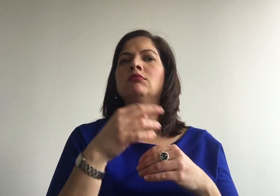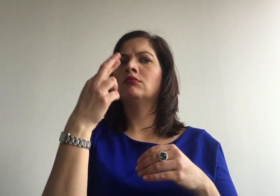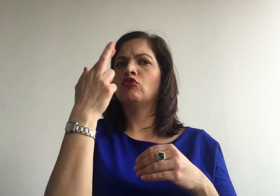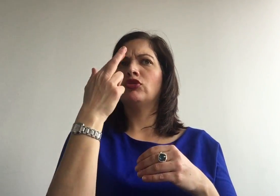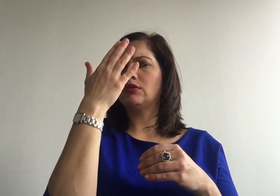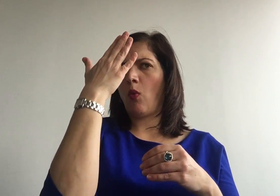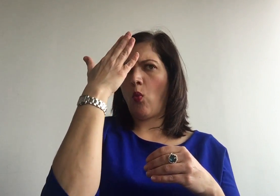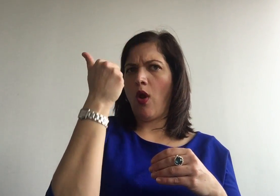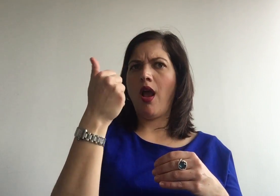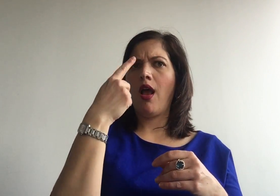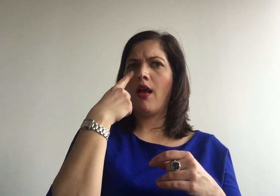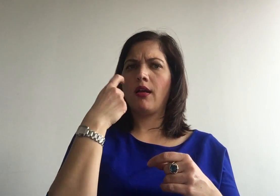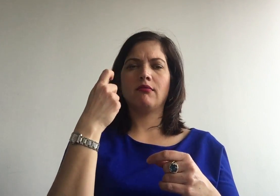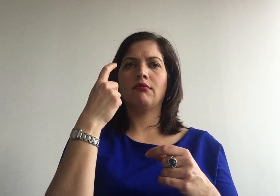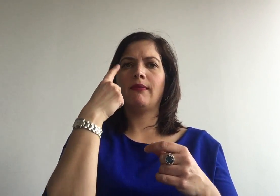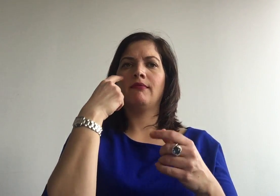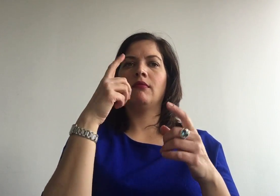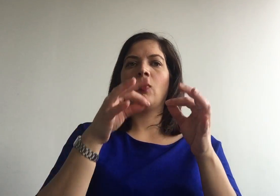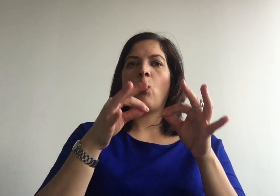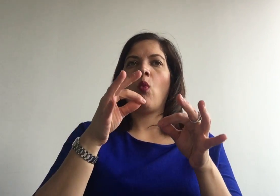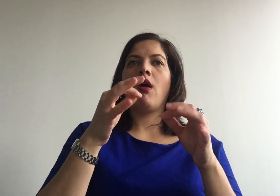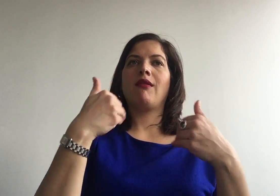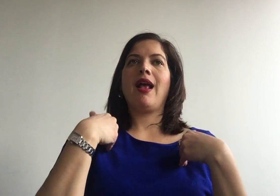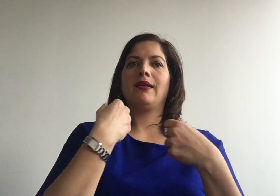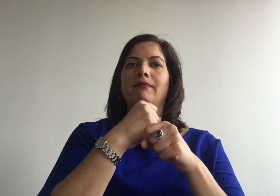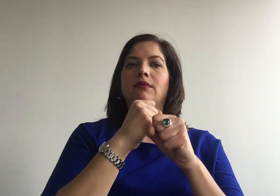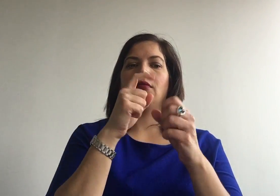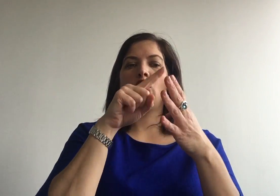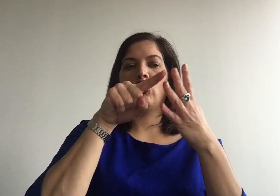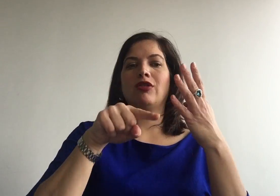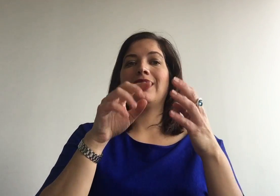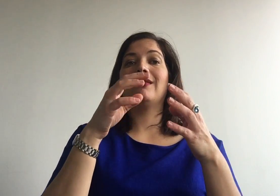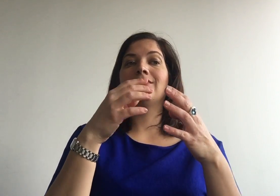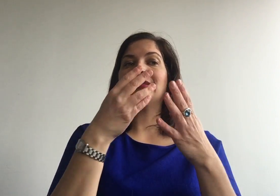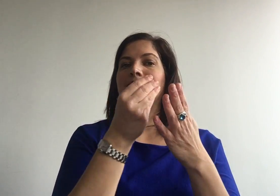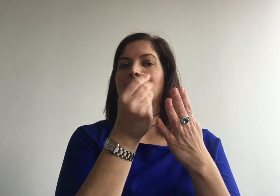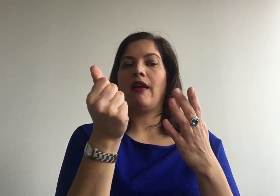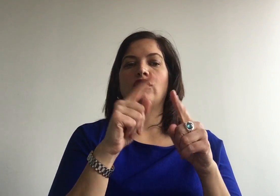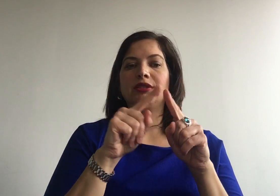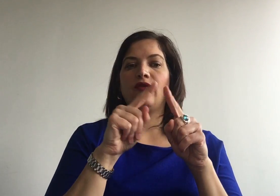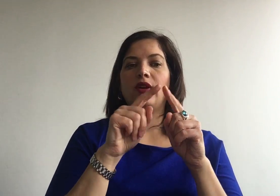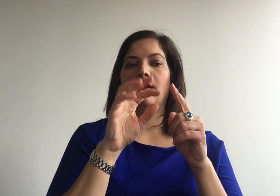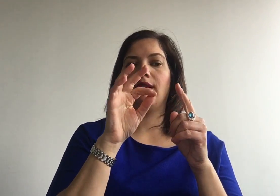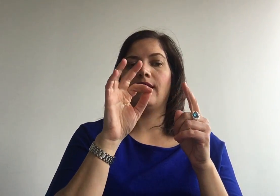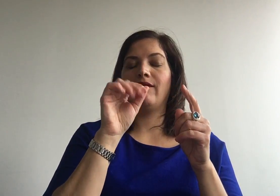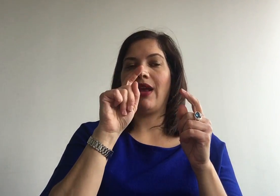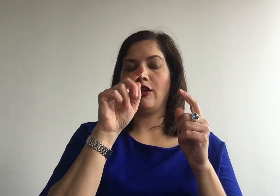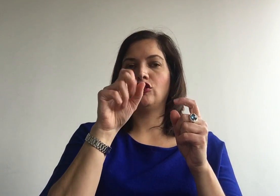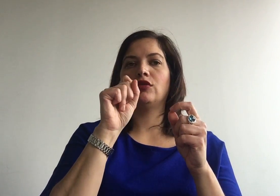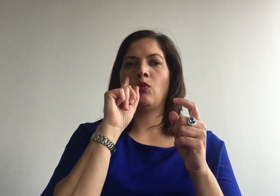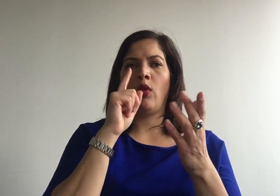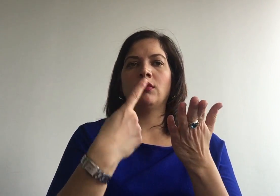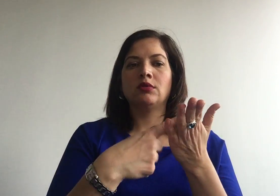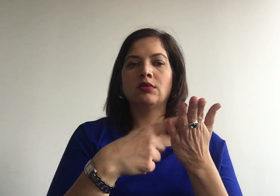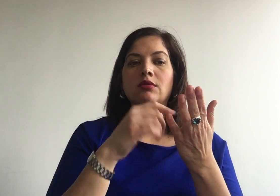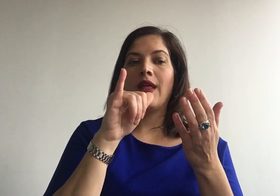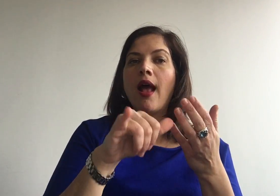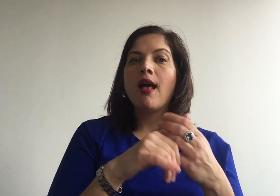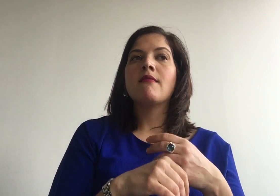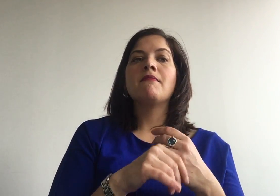In making their decision, the Court looked at several factors which I will discuss.